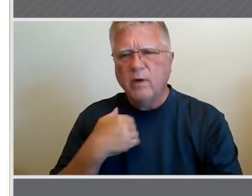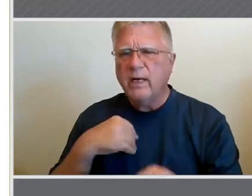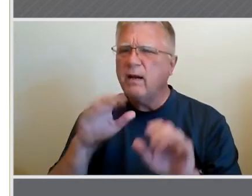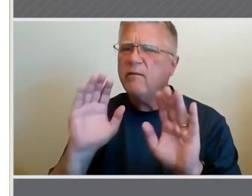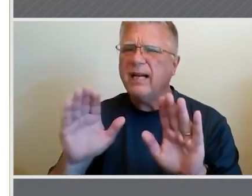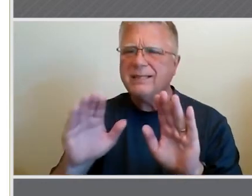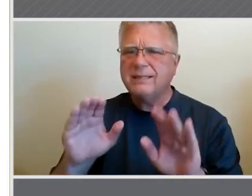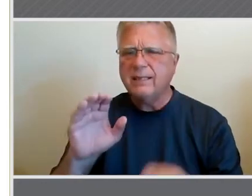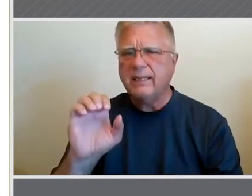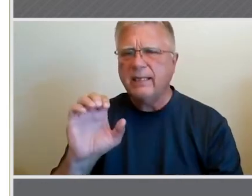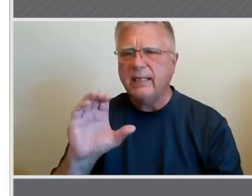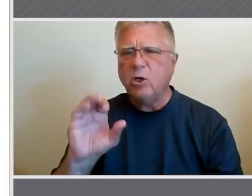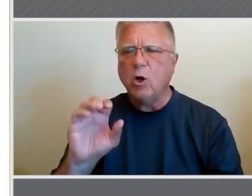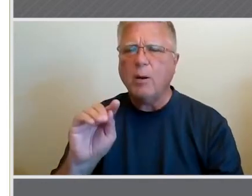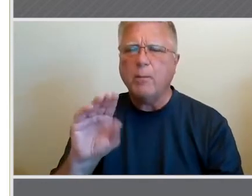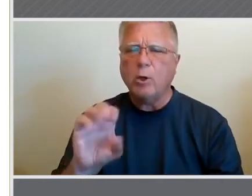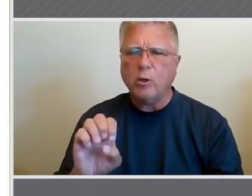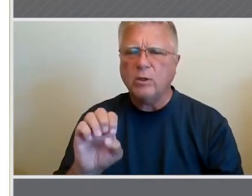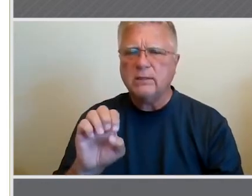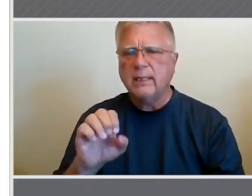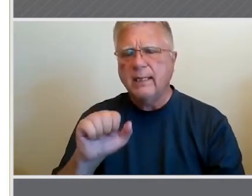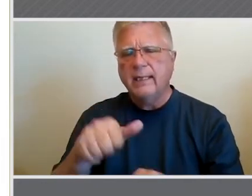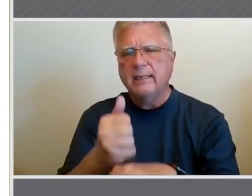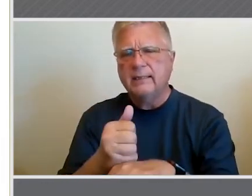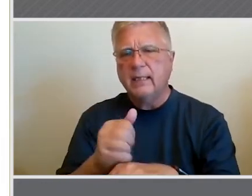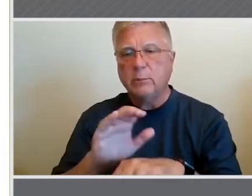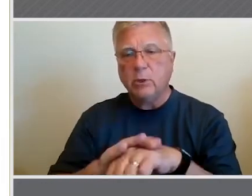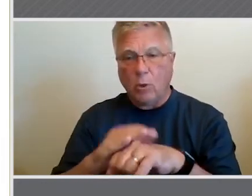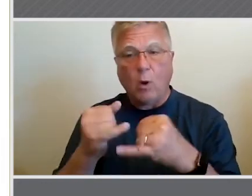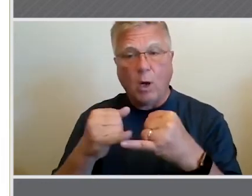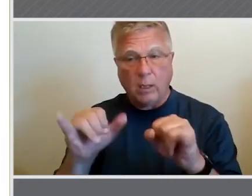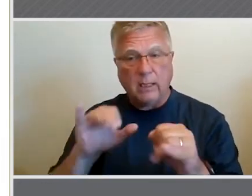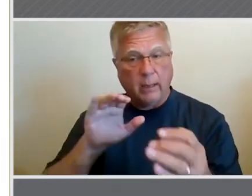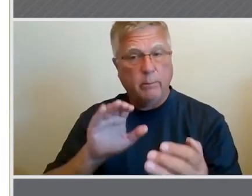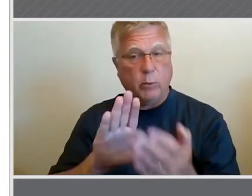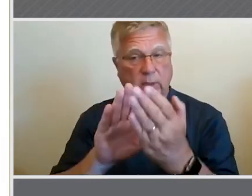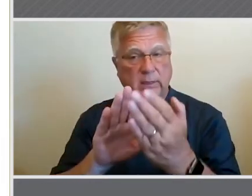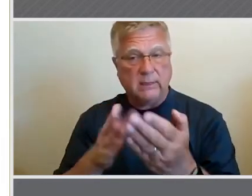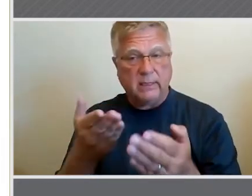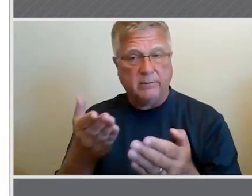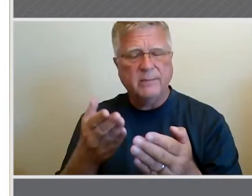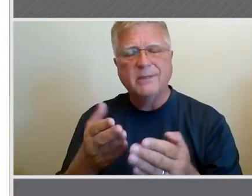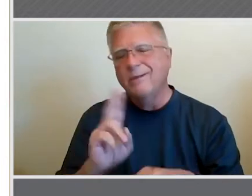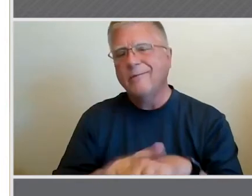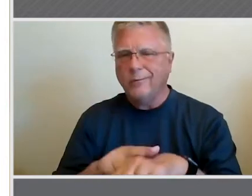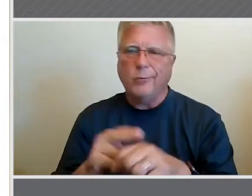presence and establish online presence. Again, of course, you know with Cove ID. I think we all understand.